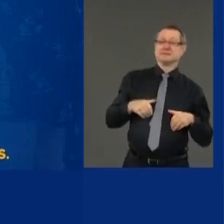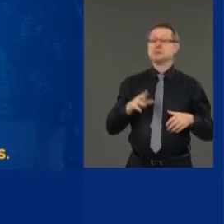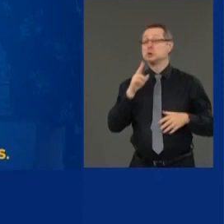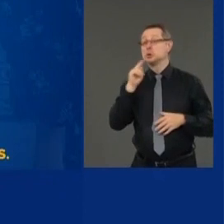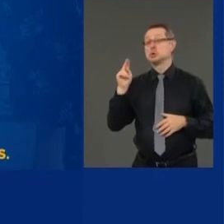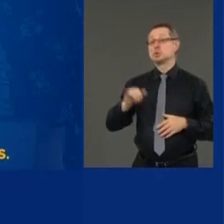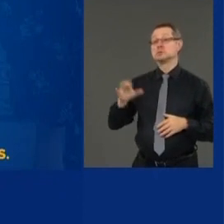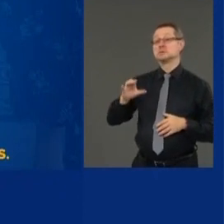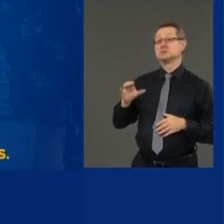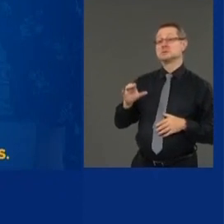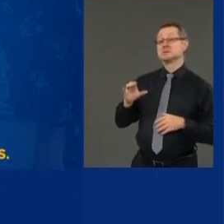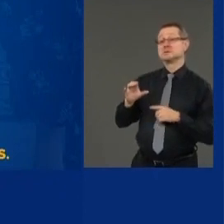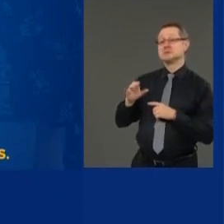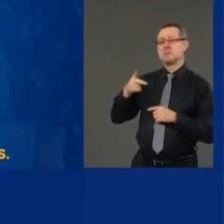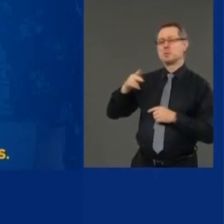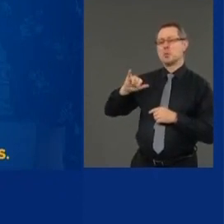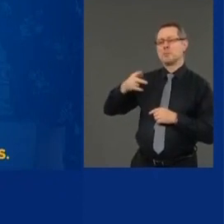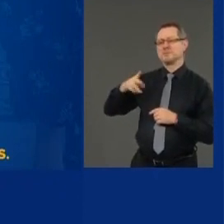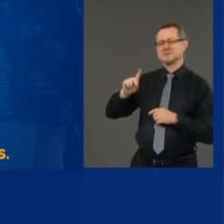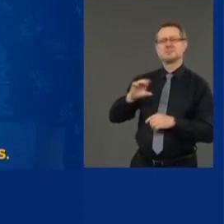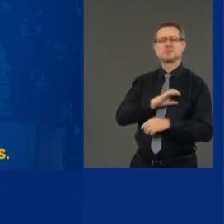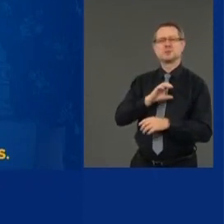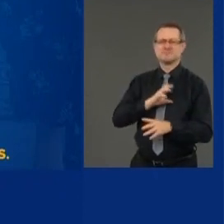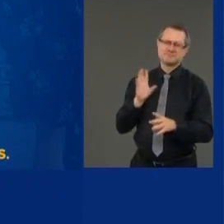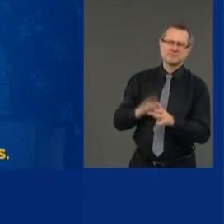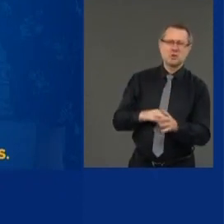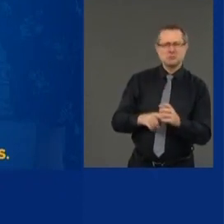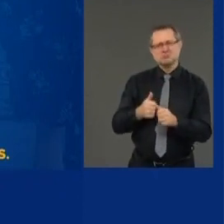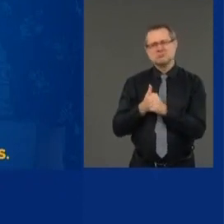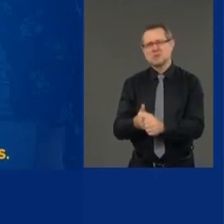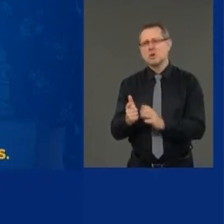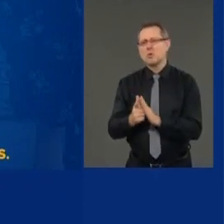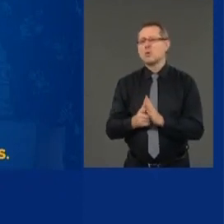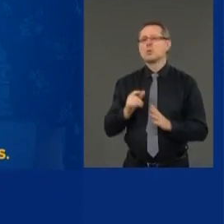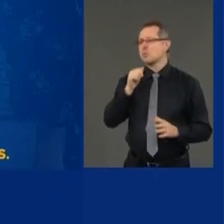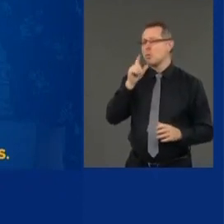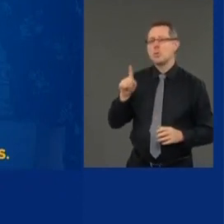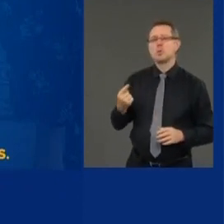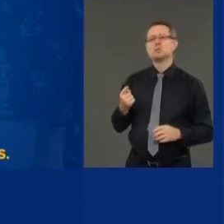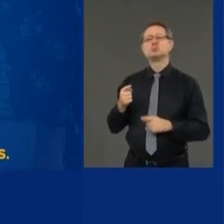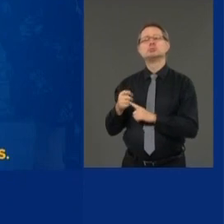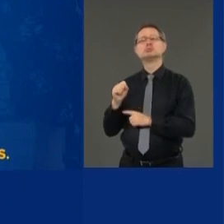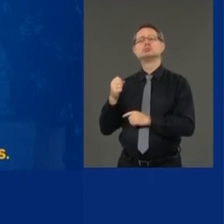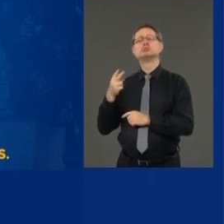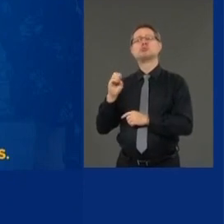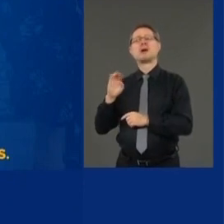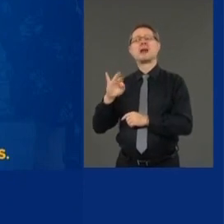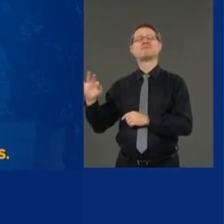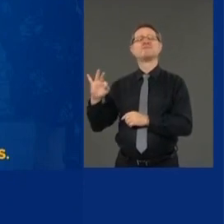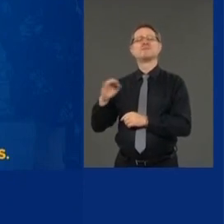AND THE LOCAL GOVERNMENTS HAVE TO DO IT.